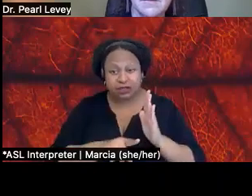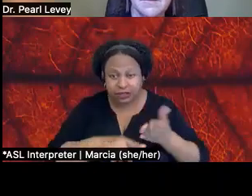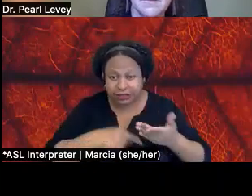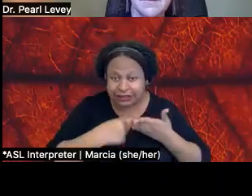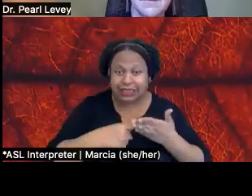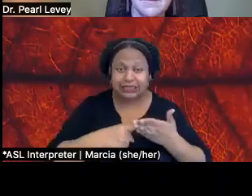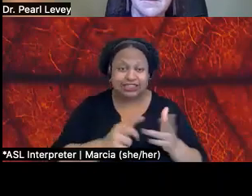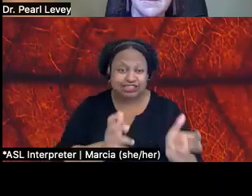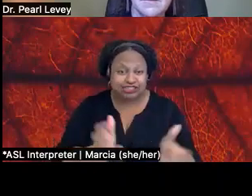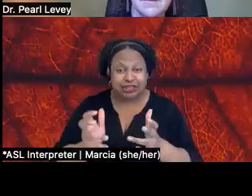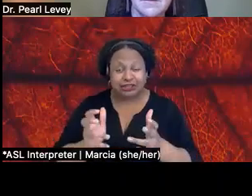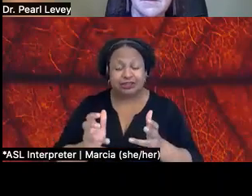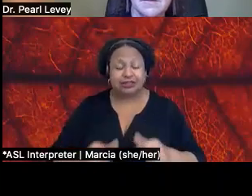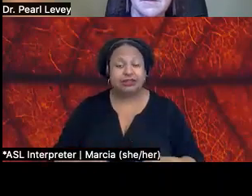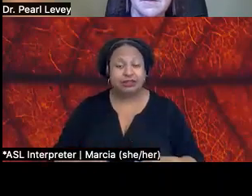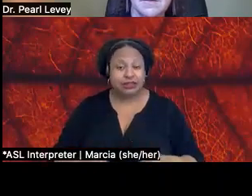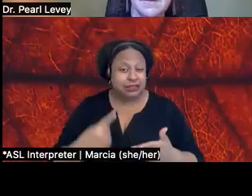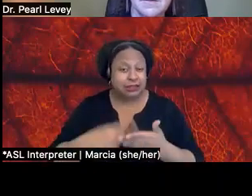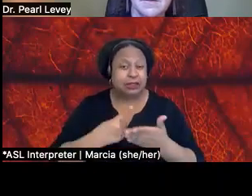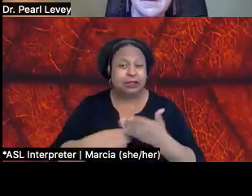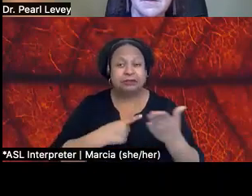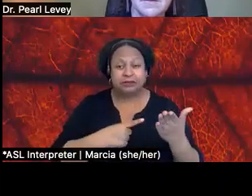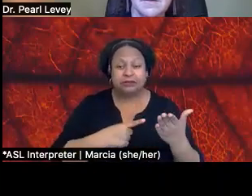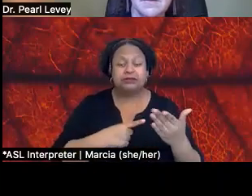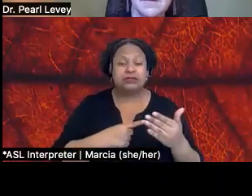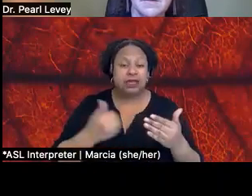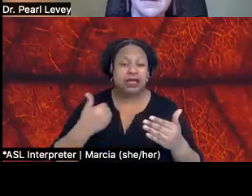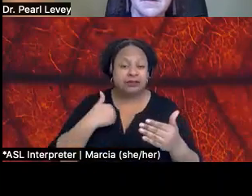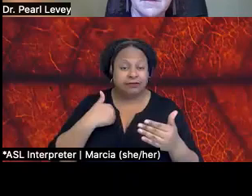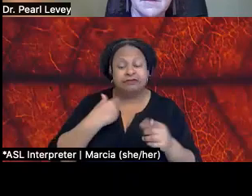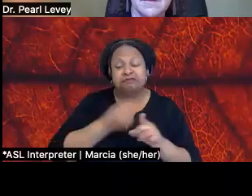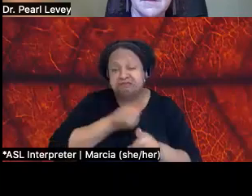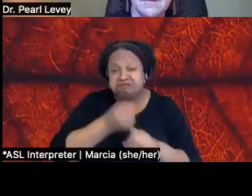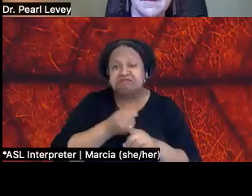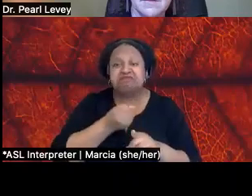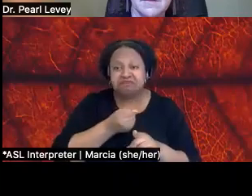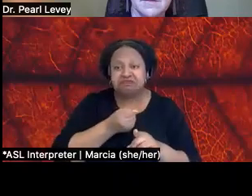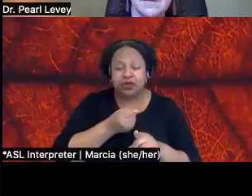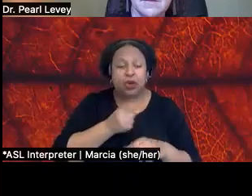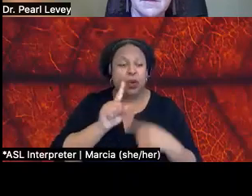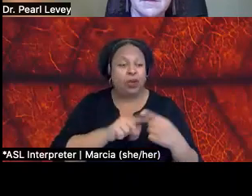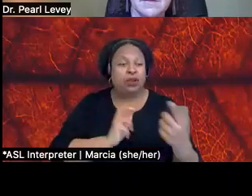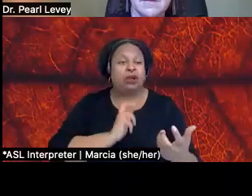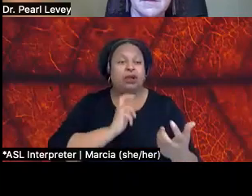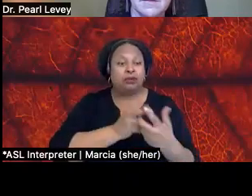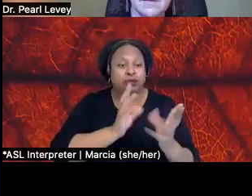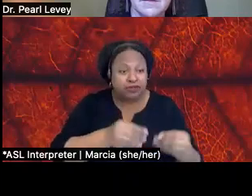unforeseen or unintended consequences of the accommodations in their application.